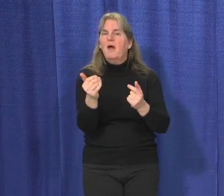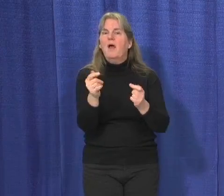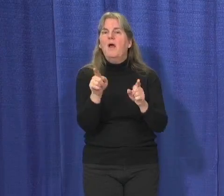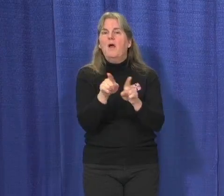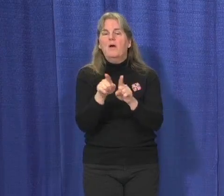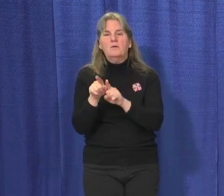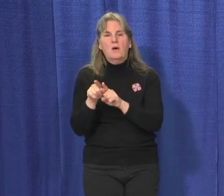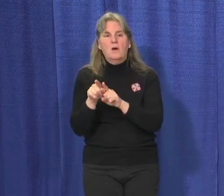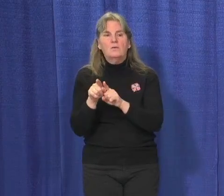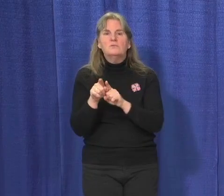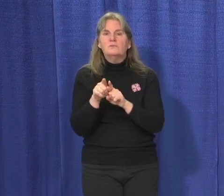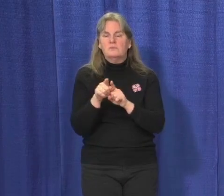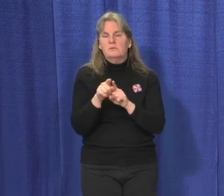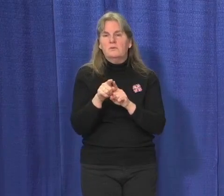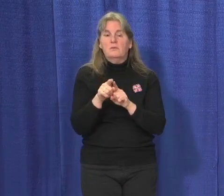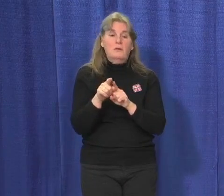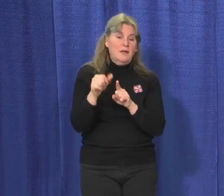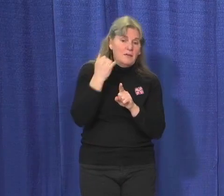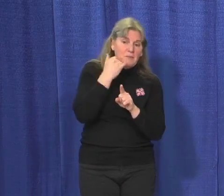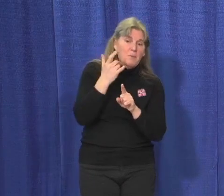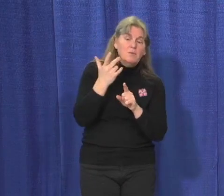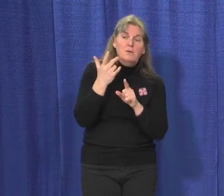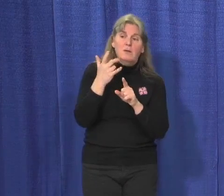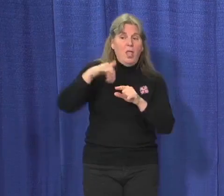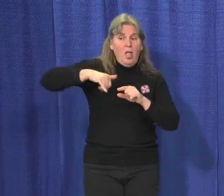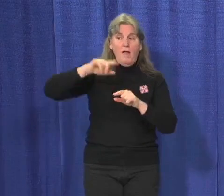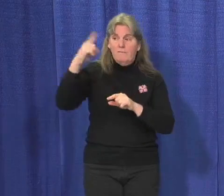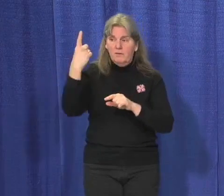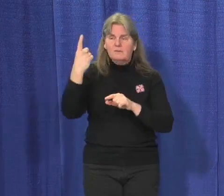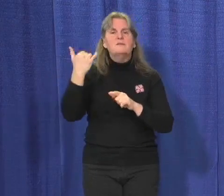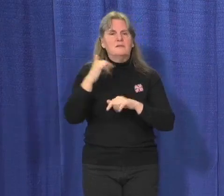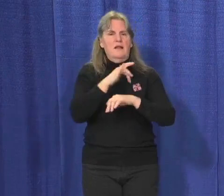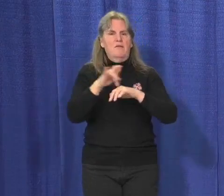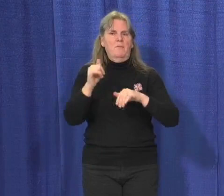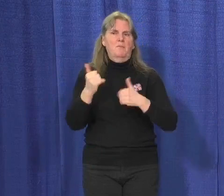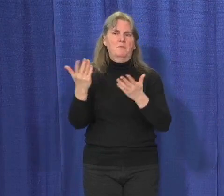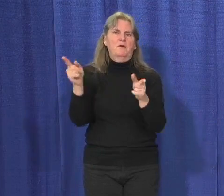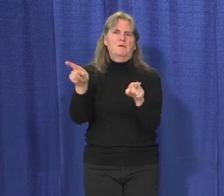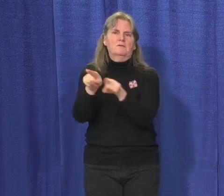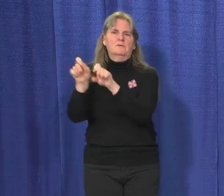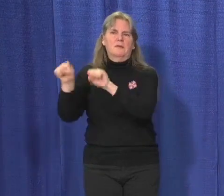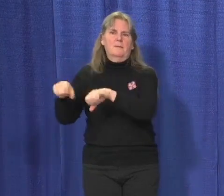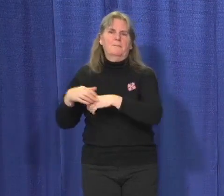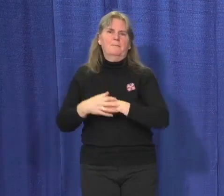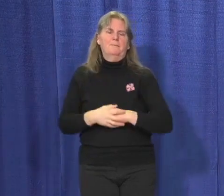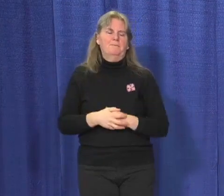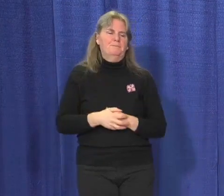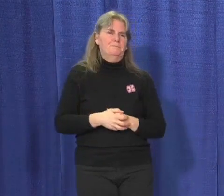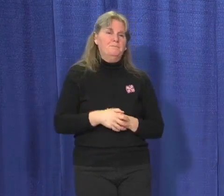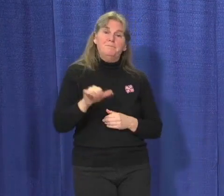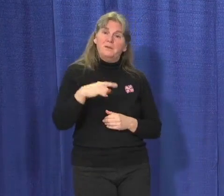enough for those wanting first dose. Pat: Another question,